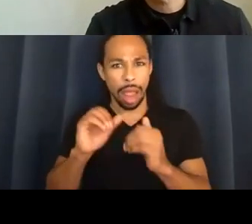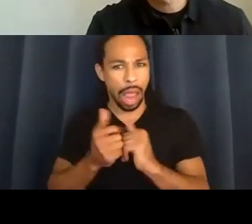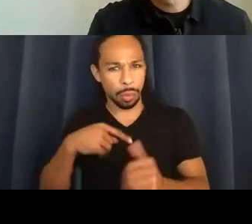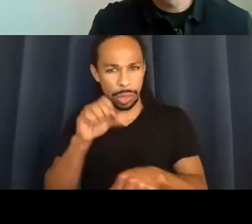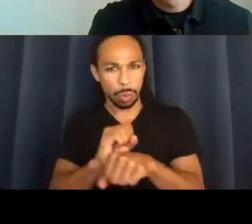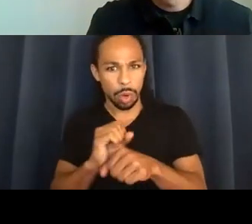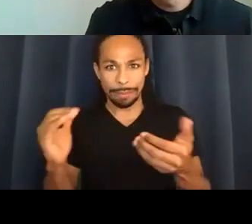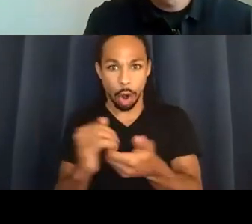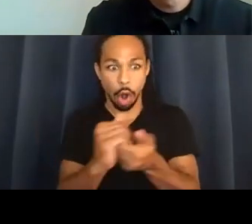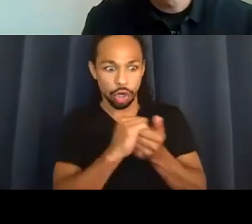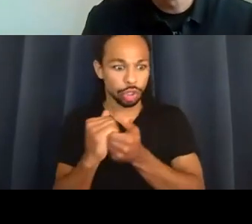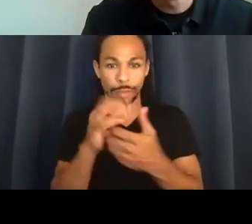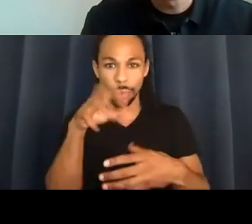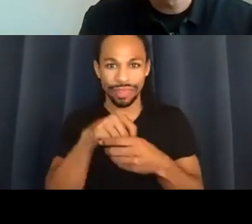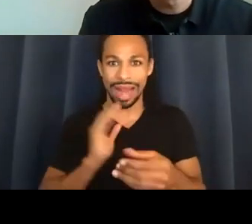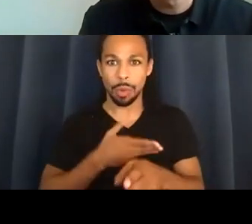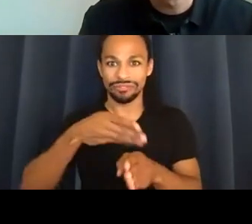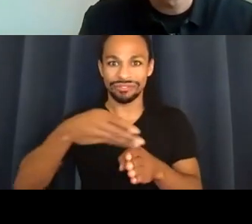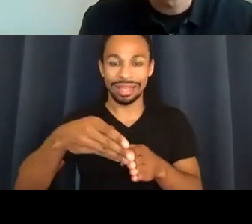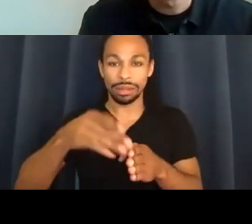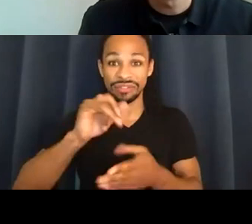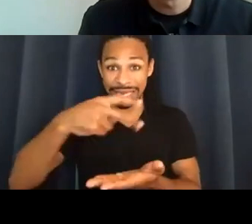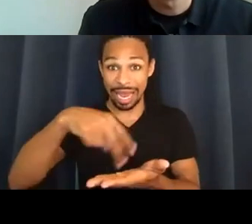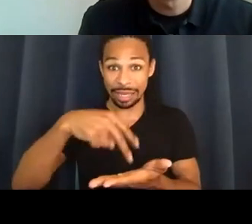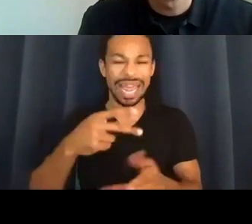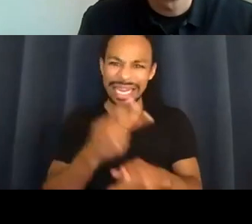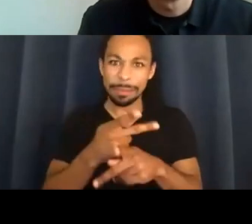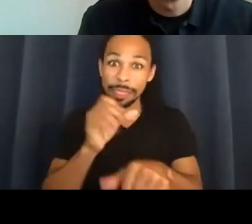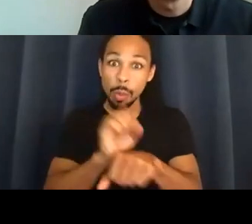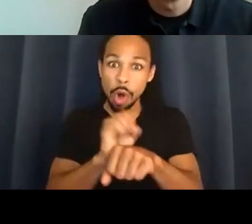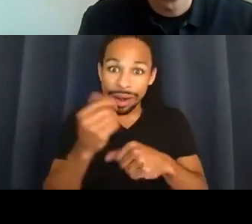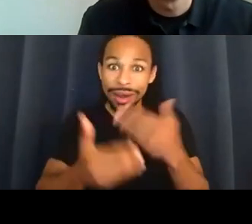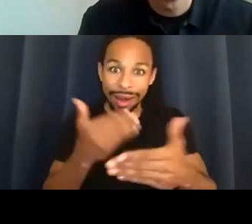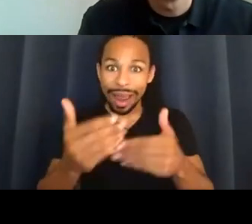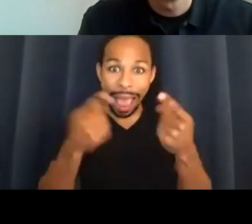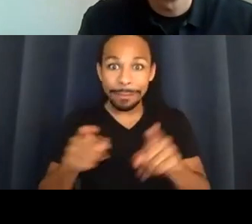18:07:18 I think that became the conversation that we were having with your partners, both